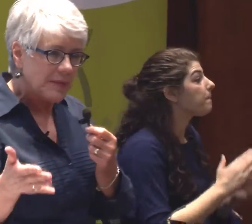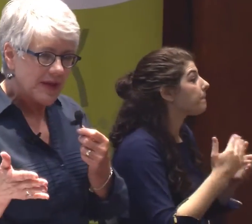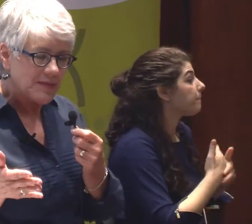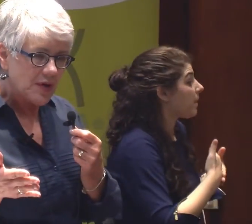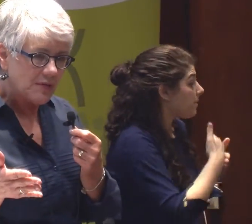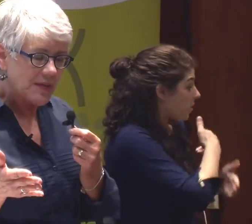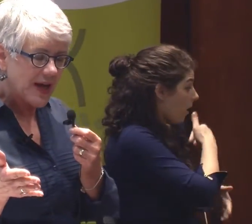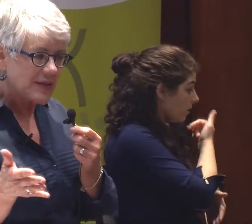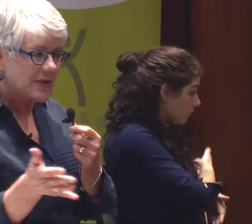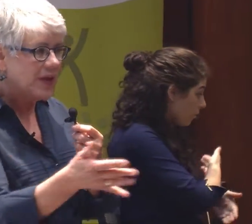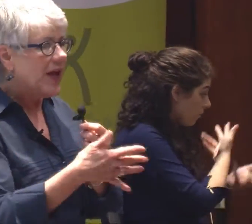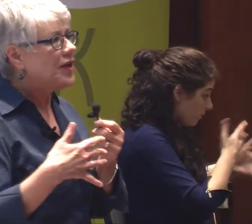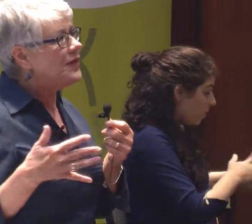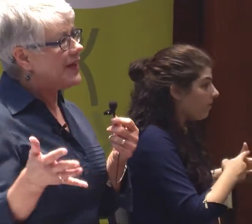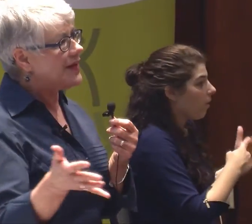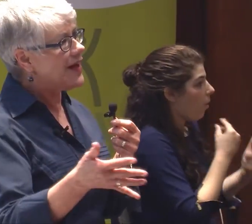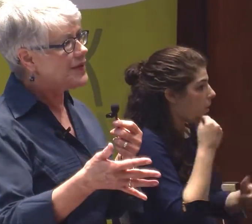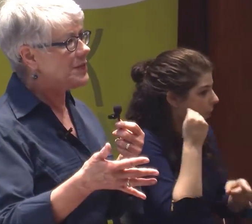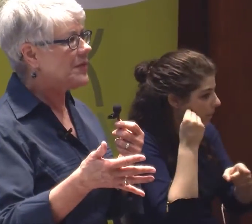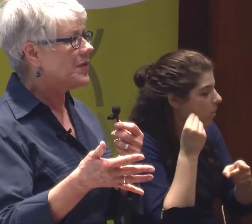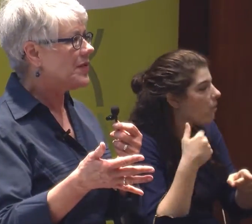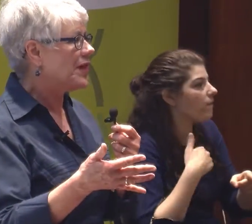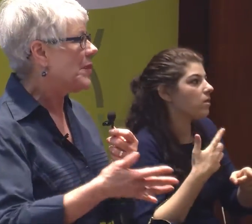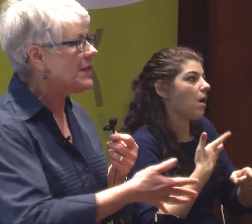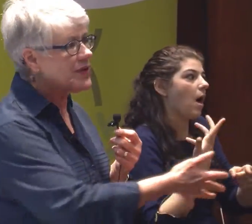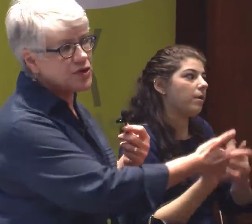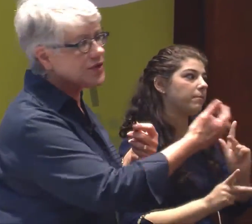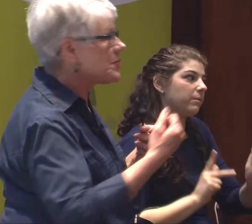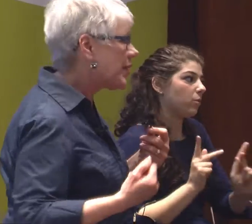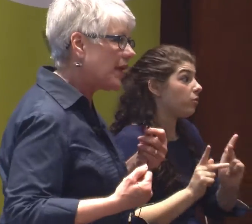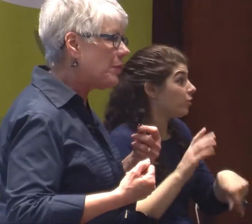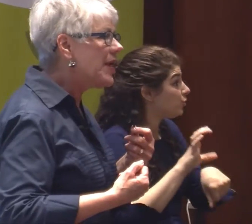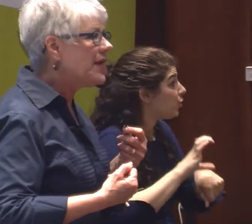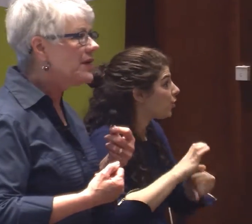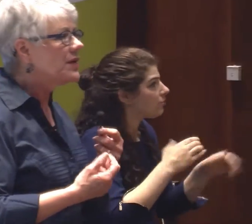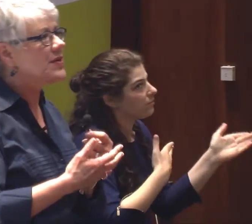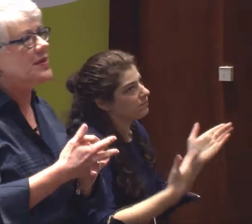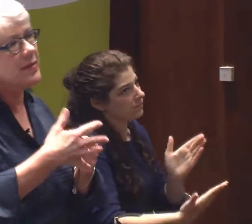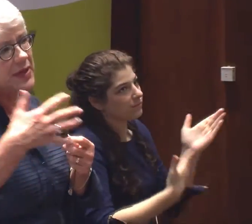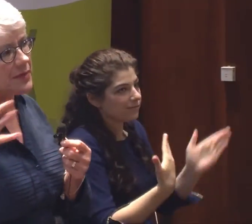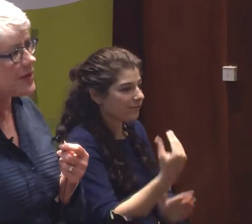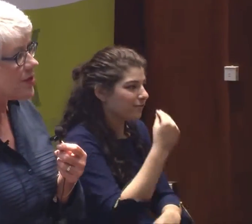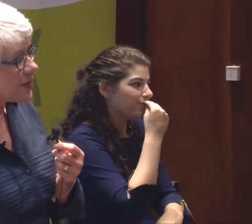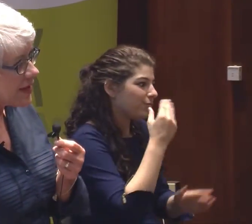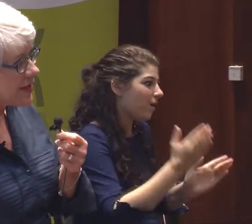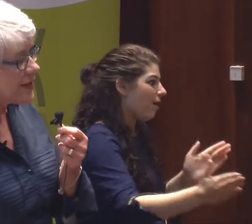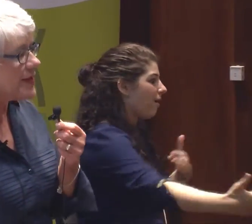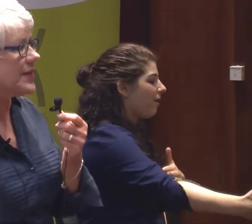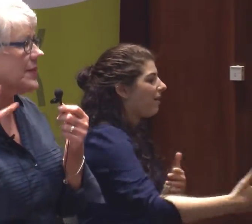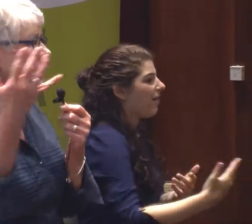baby comes home from the hospital, you've got lots of people, you know. Maybe the church is bringing you meals and somebody's watching your kids and people